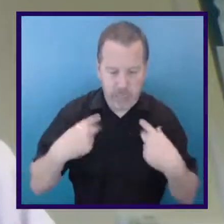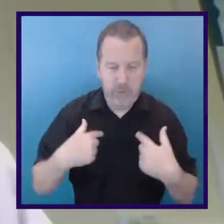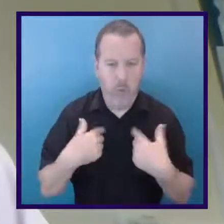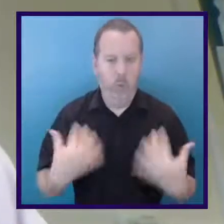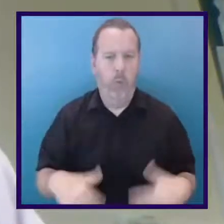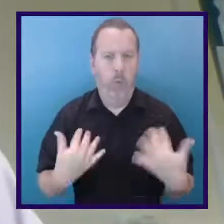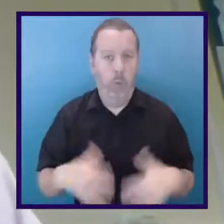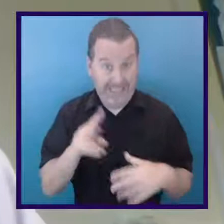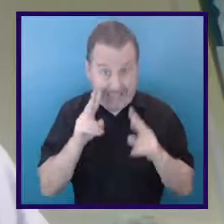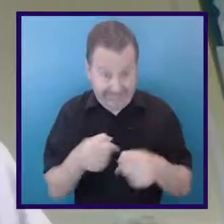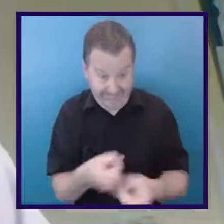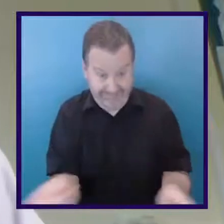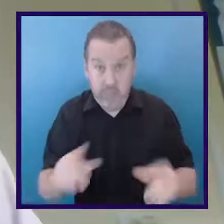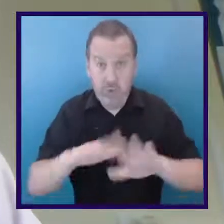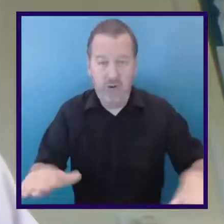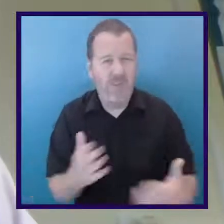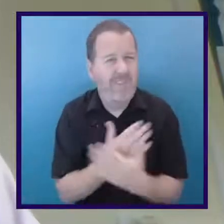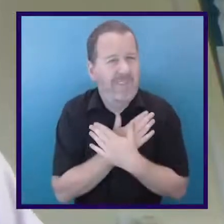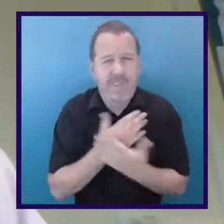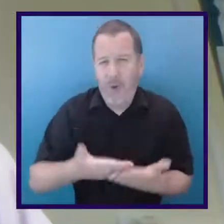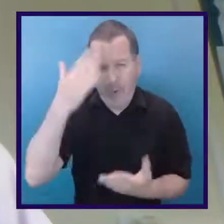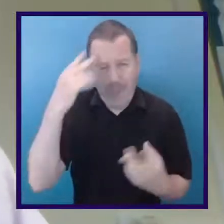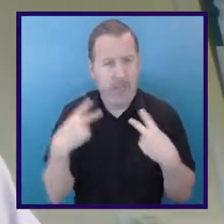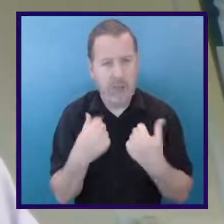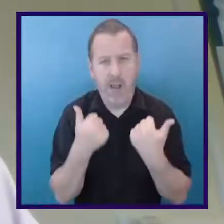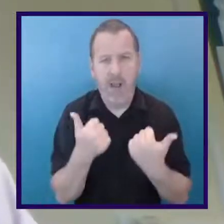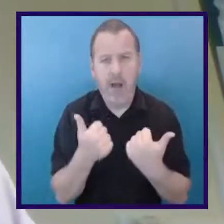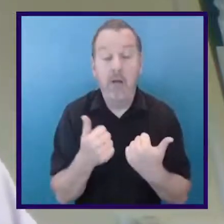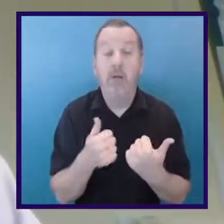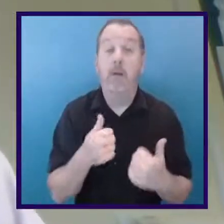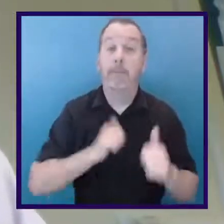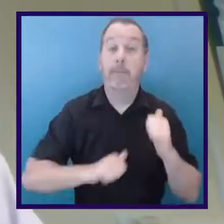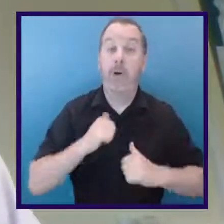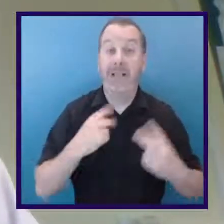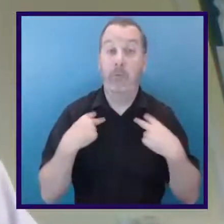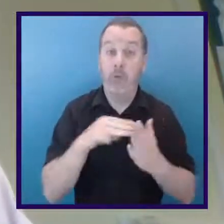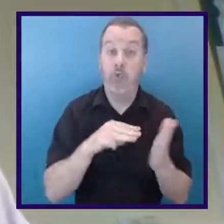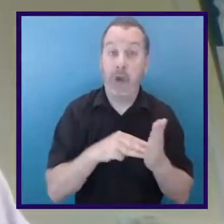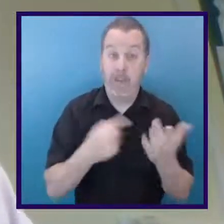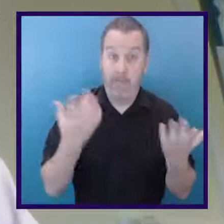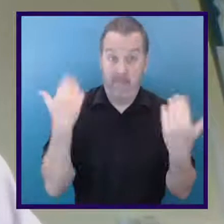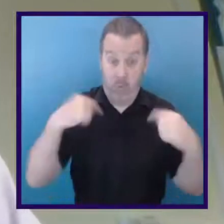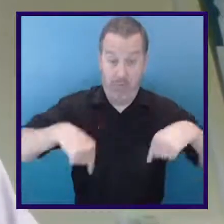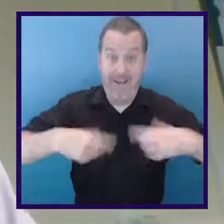Under the modern language programme that we had, it was done through games, songs, rhymes